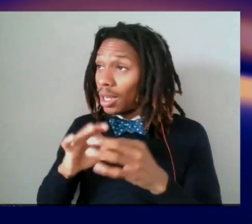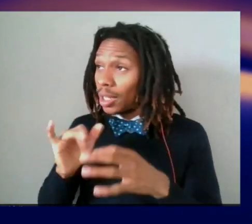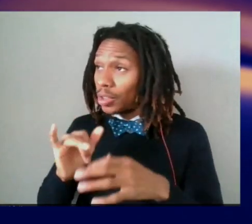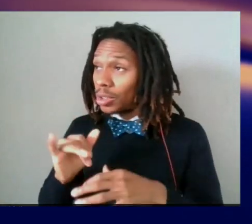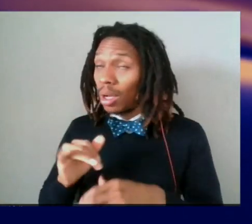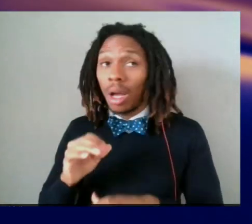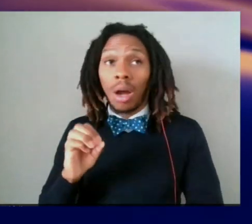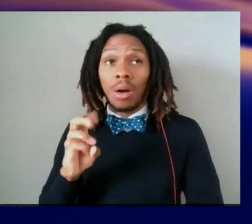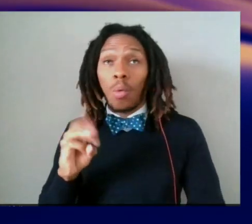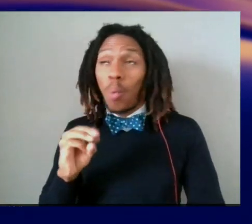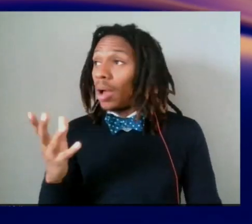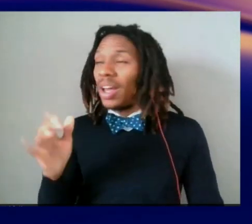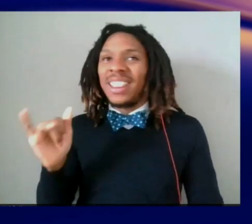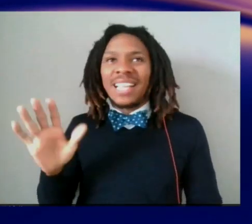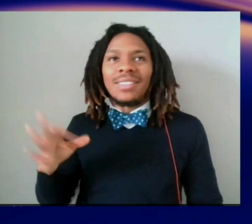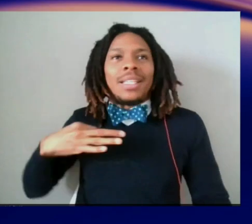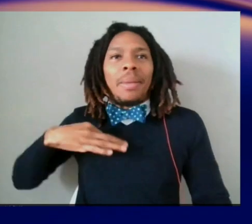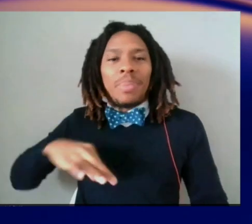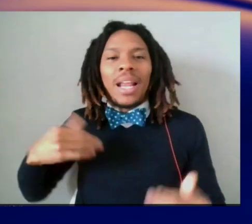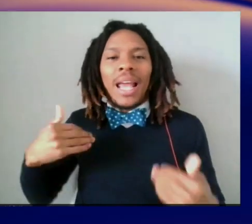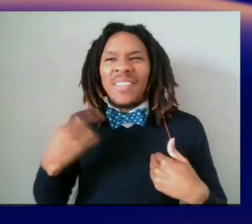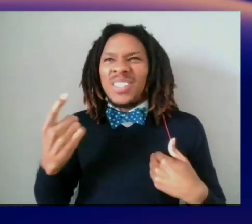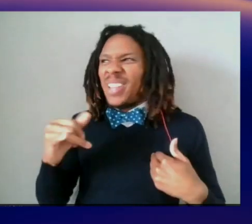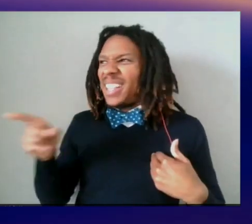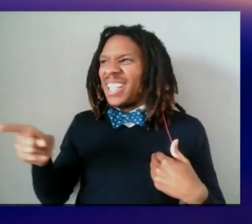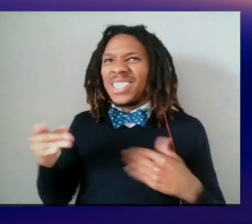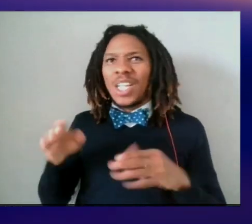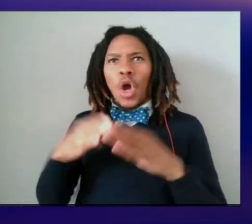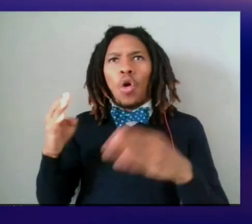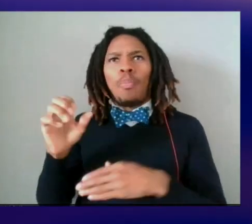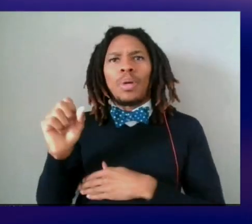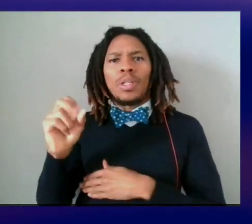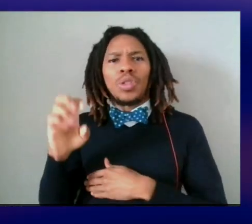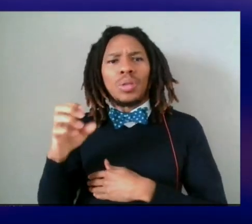See, that's the benefit of having something like this open source is that if it doesn't exist